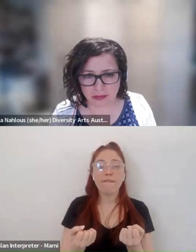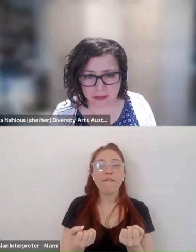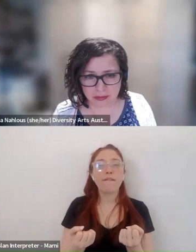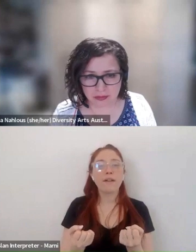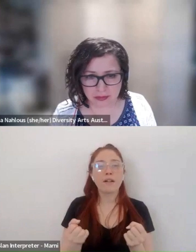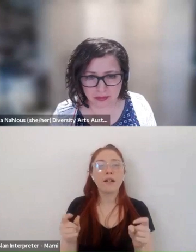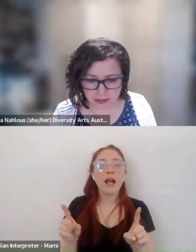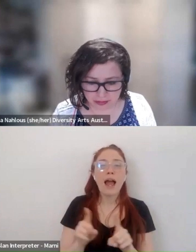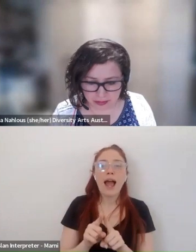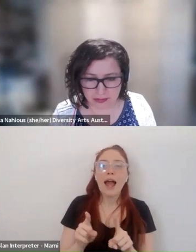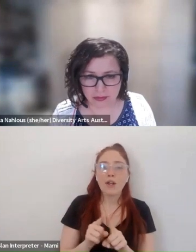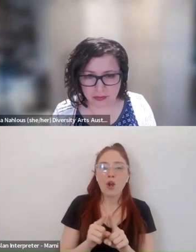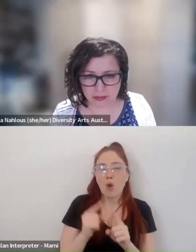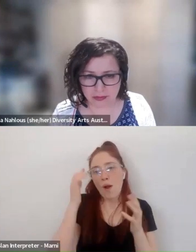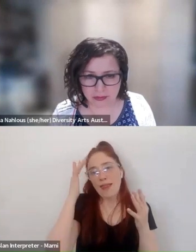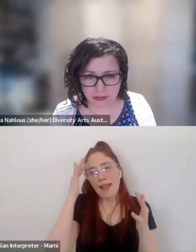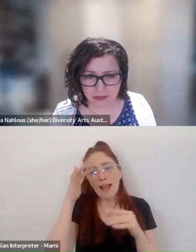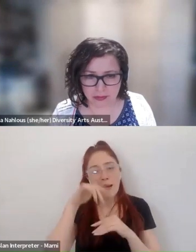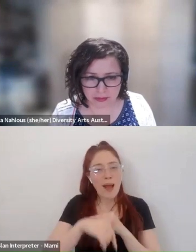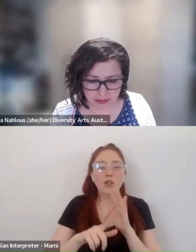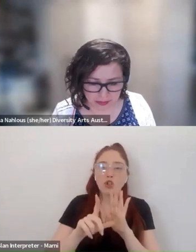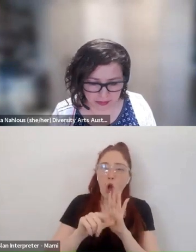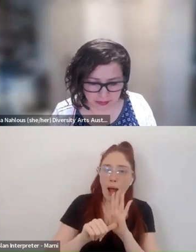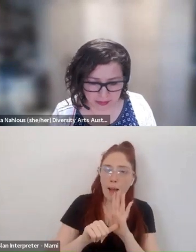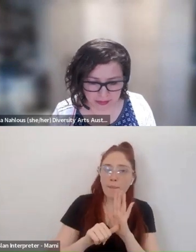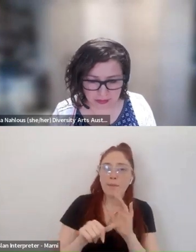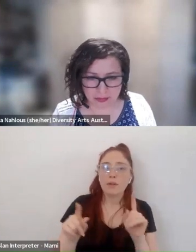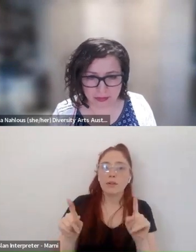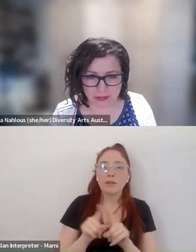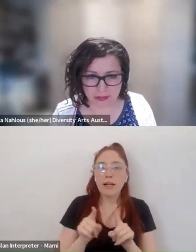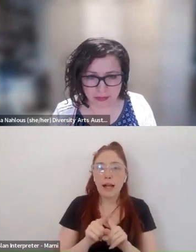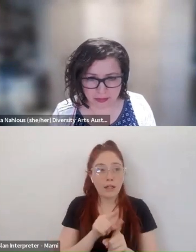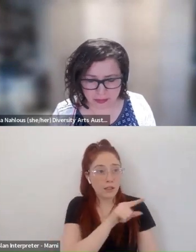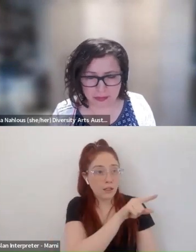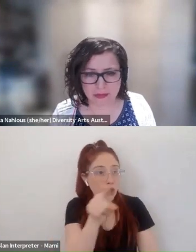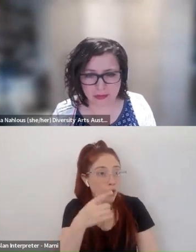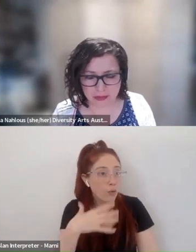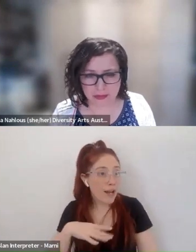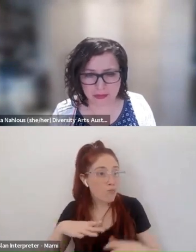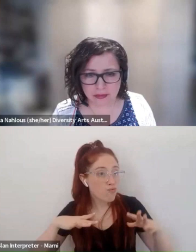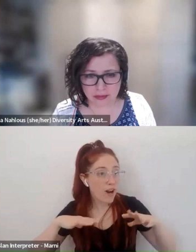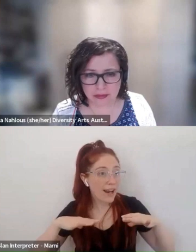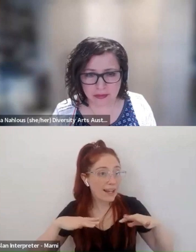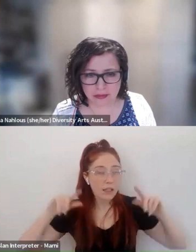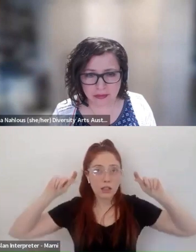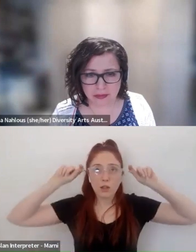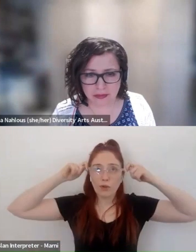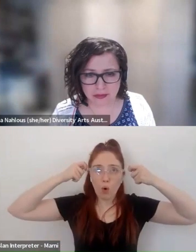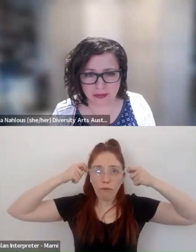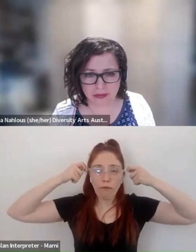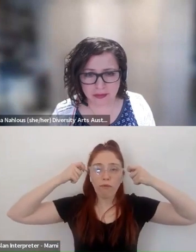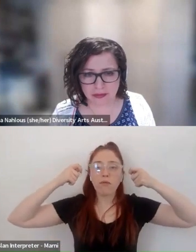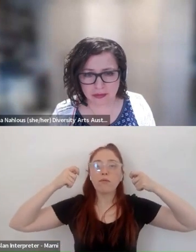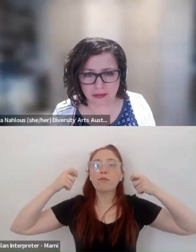we're always thinking about how to people need to take breaks, to be able to stay engaged in the conversation.